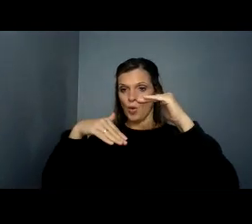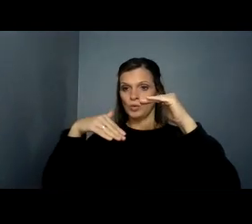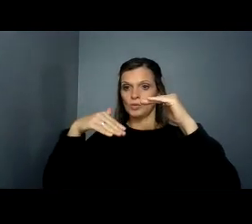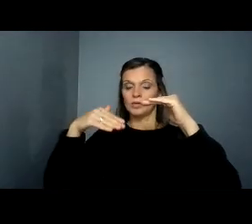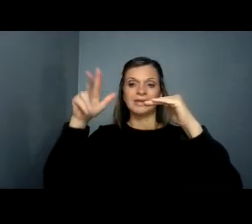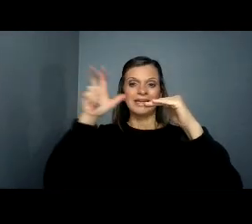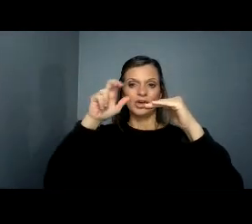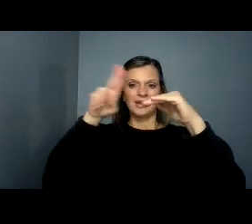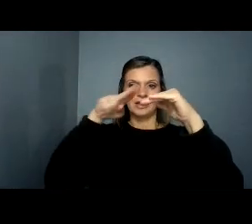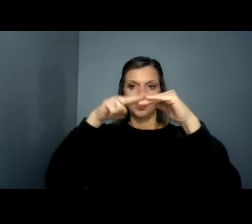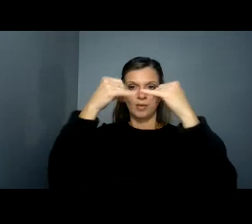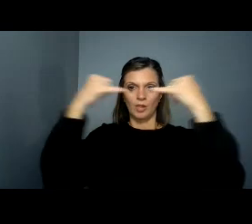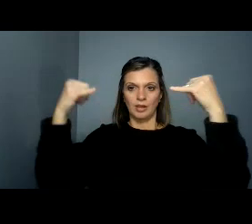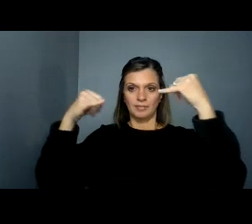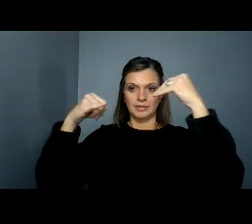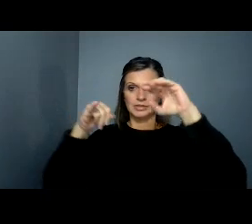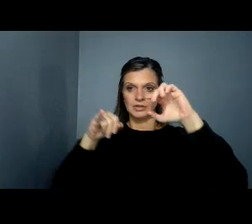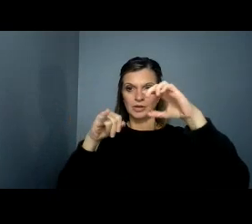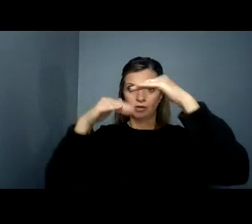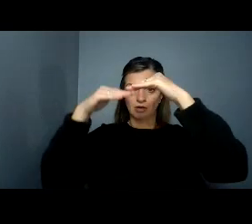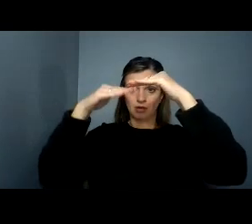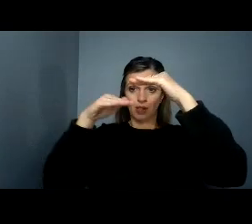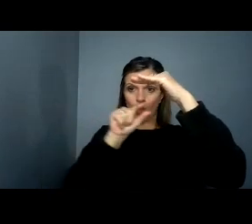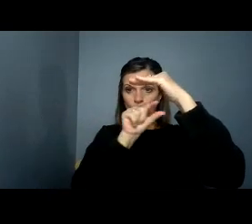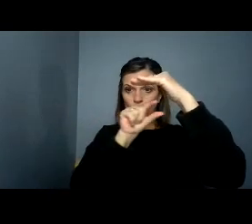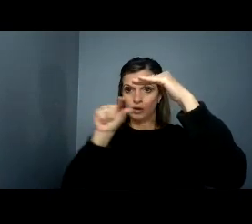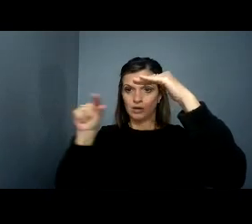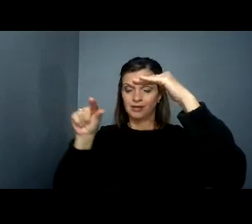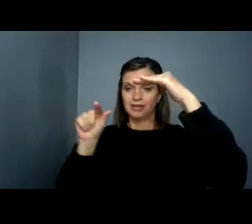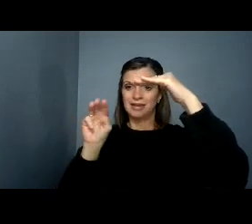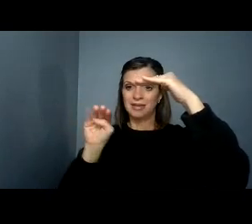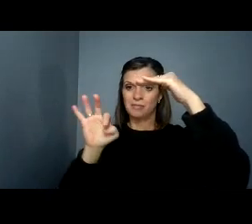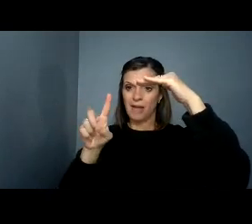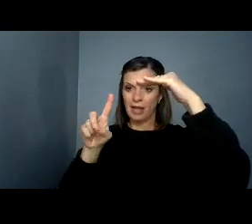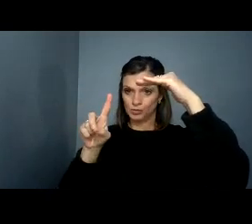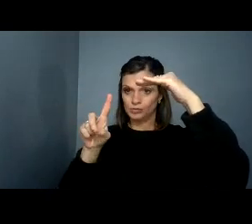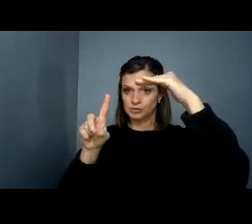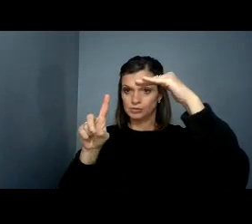They're in the mile range. The air conduction thresholds are now